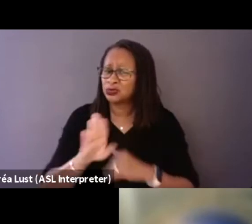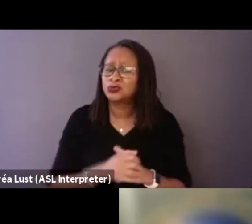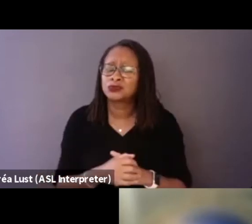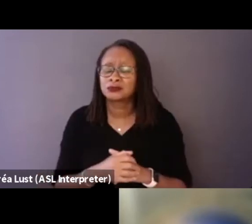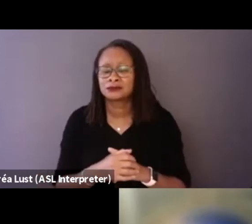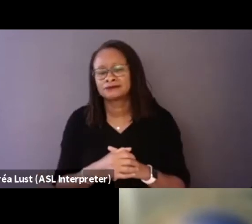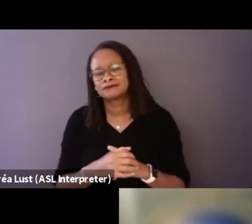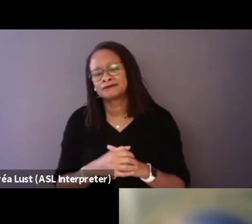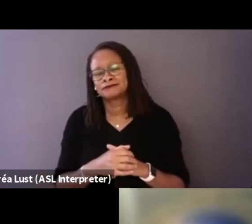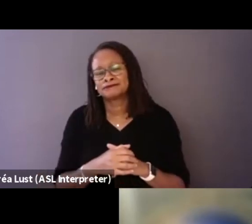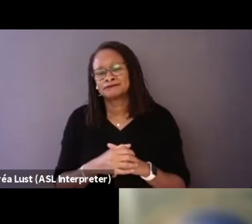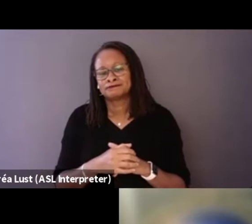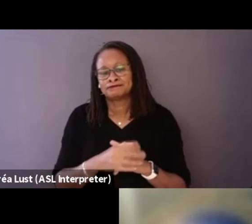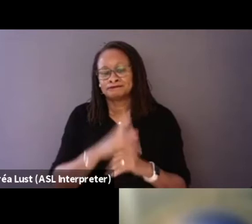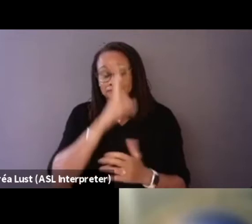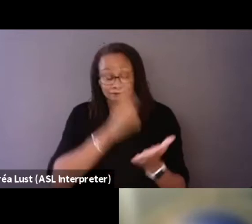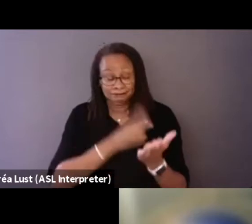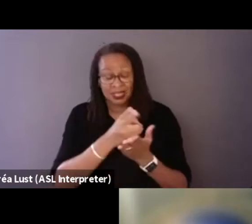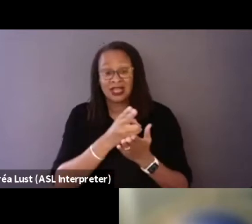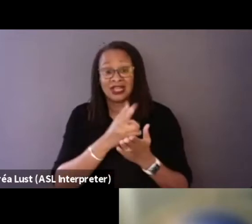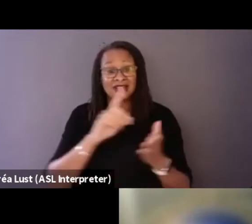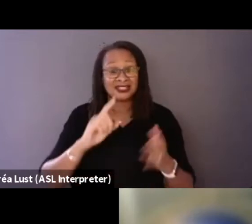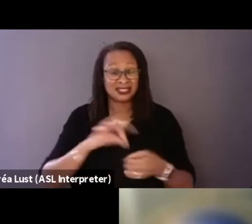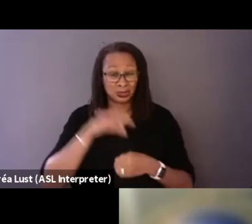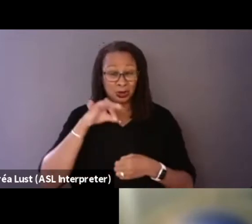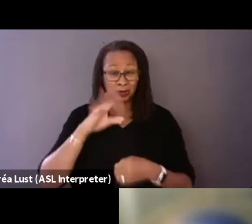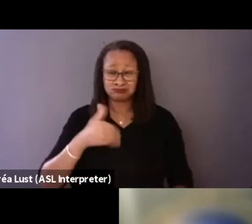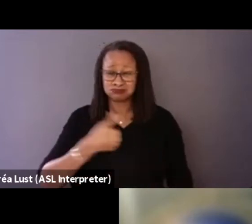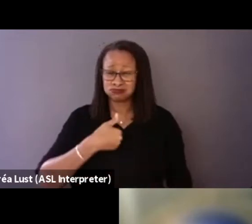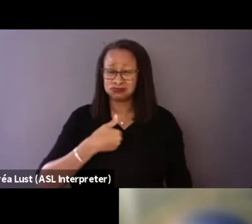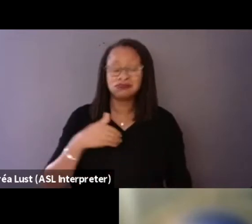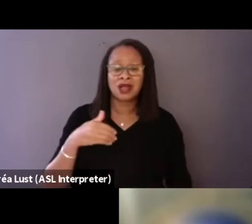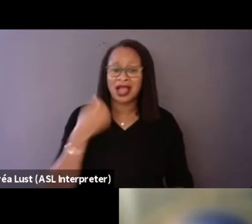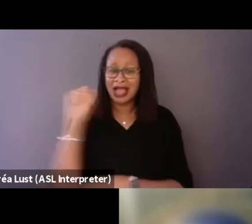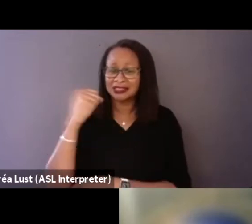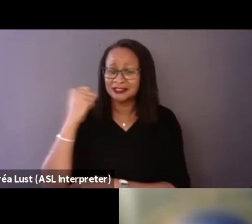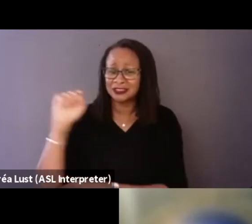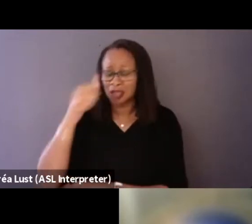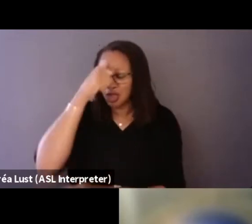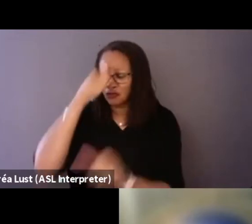Honestly, the spirit of activism, I remember it all happened during freshman year.